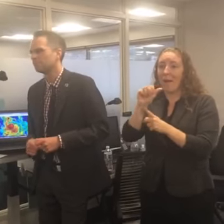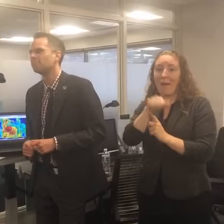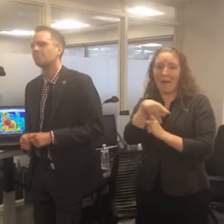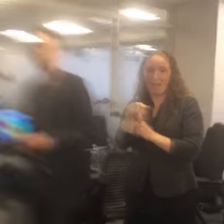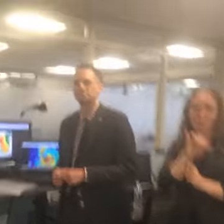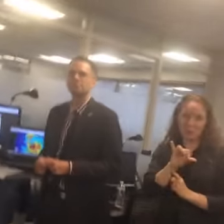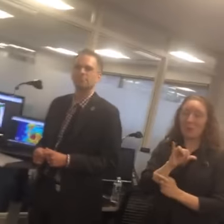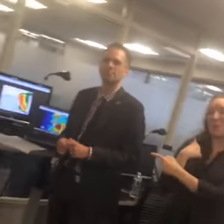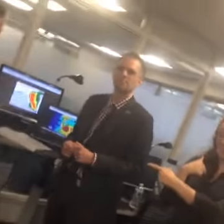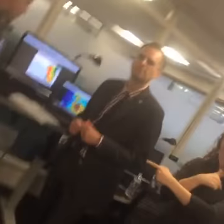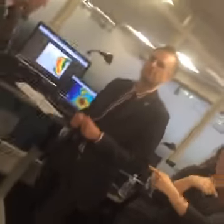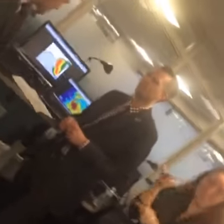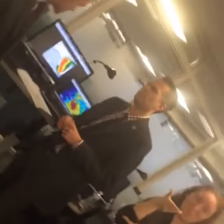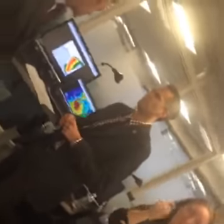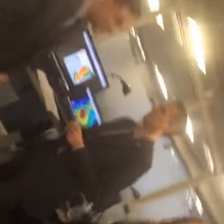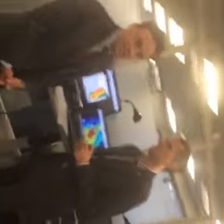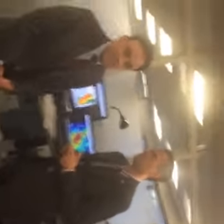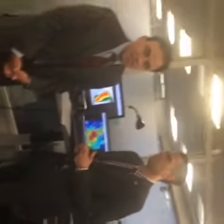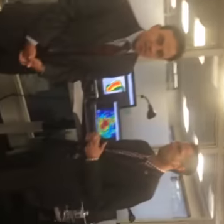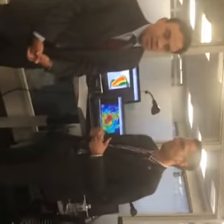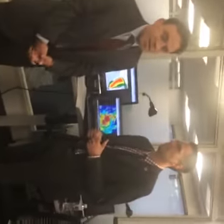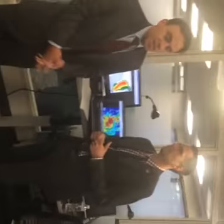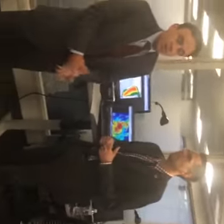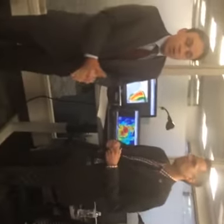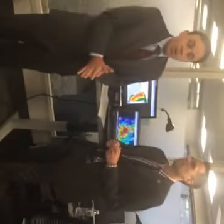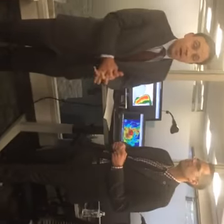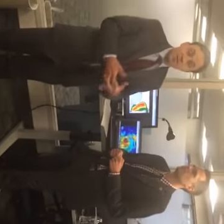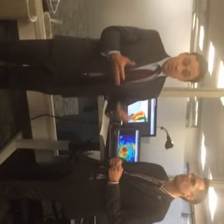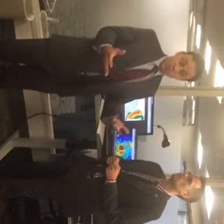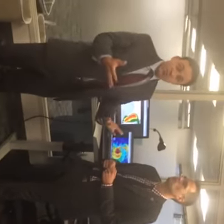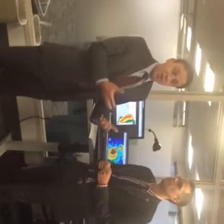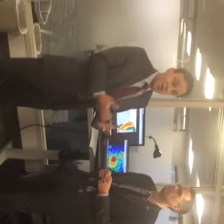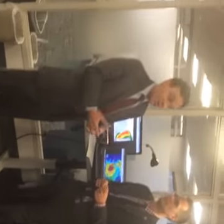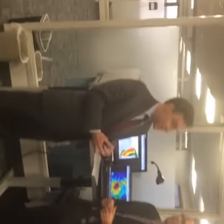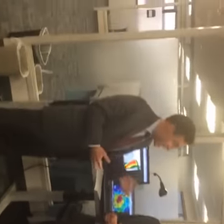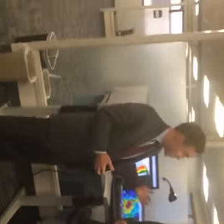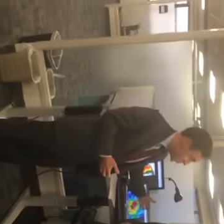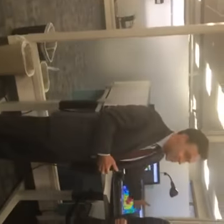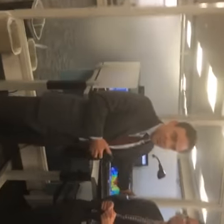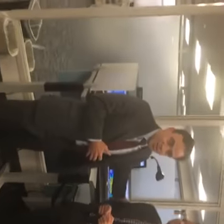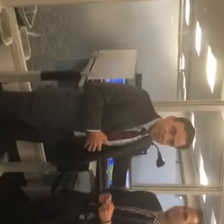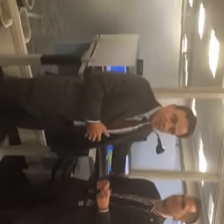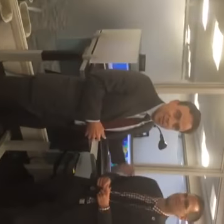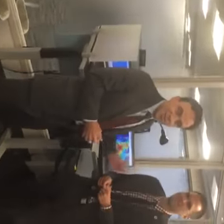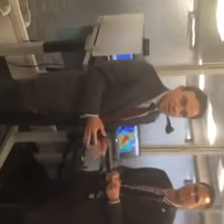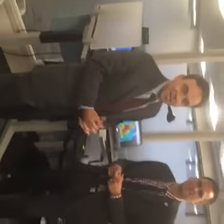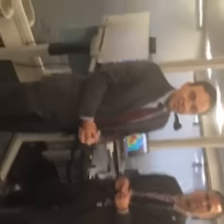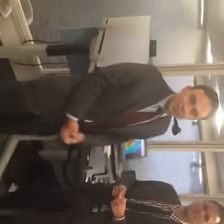We do have a mobile app that provides a lot of great preparedness information on it, so uh, you've now heard the bad news, Daniel, I'm about to deliver the bad news.